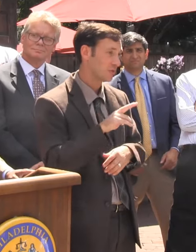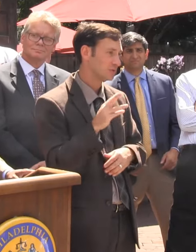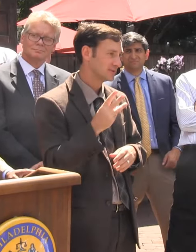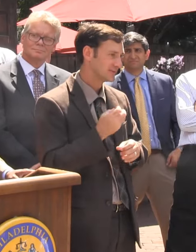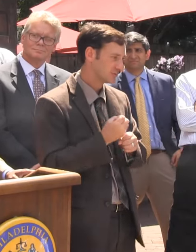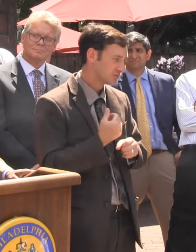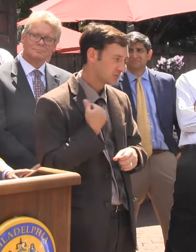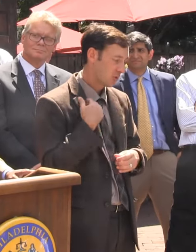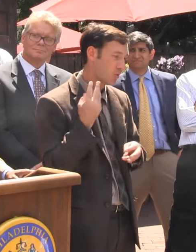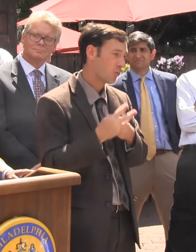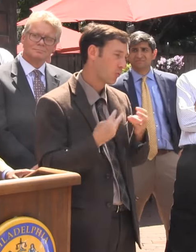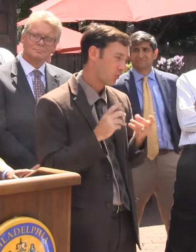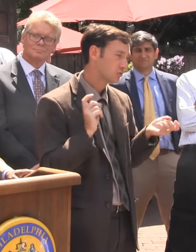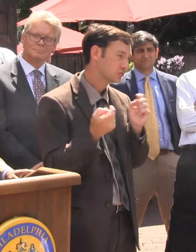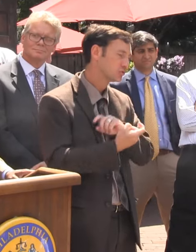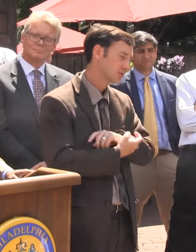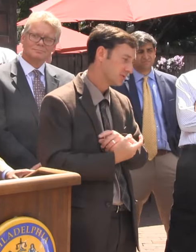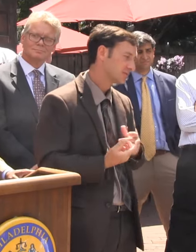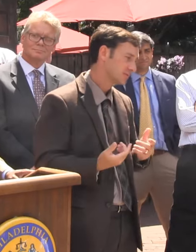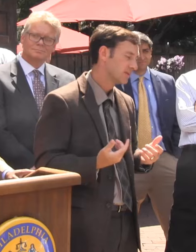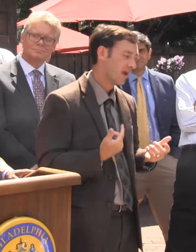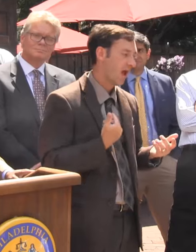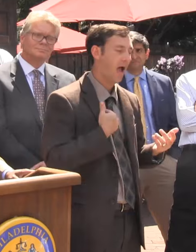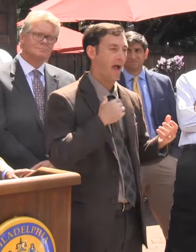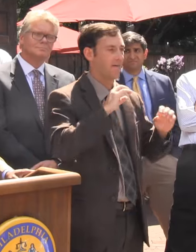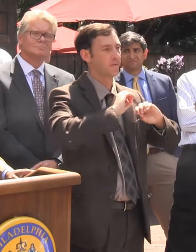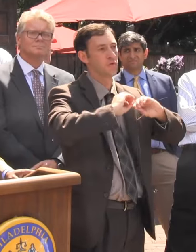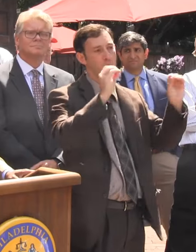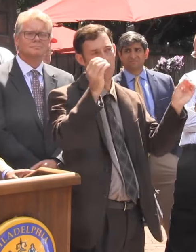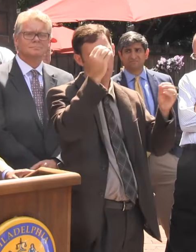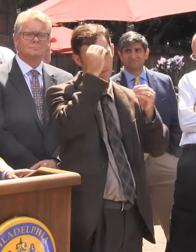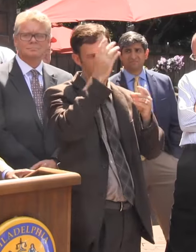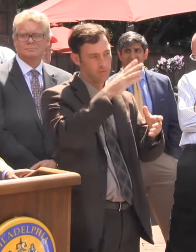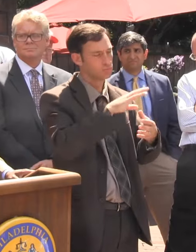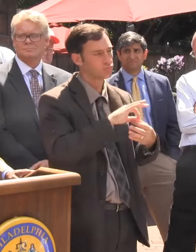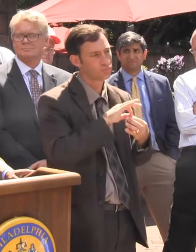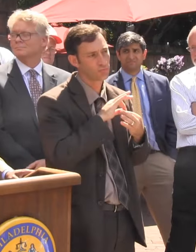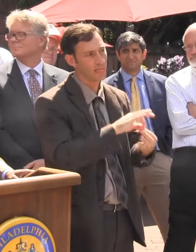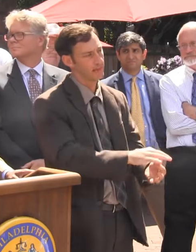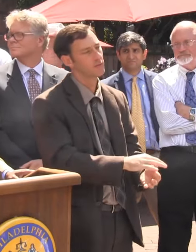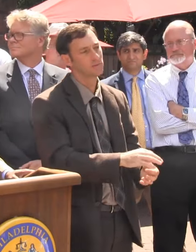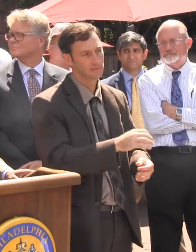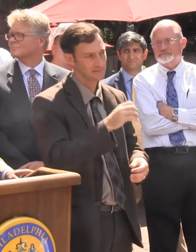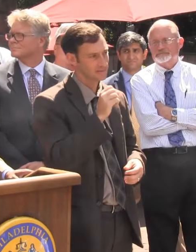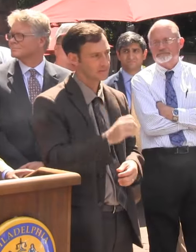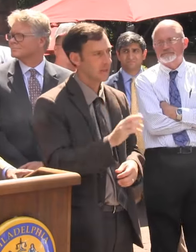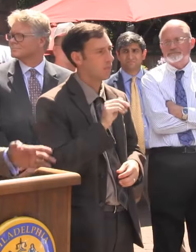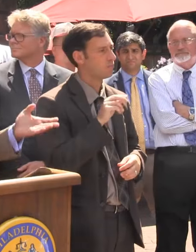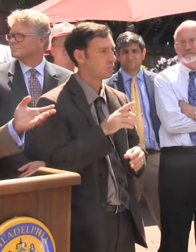world has changed a little bit. I have no information with regard to South Broad Street